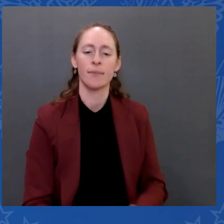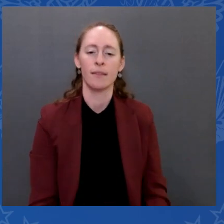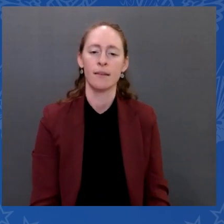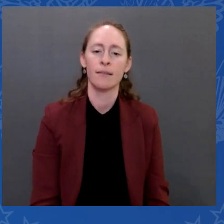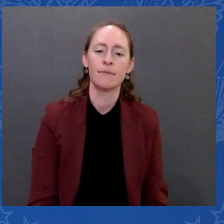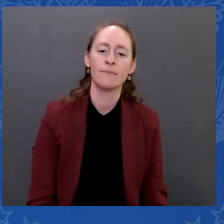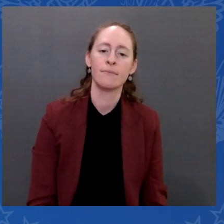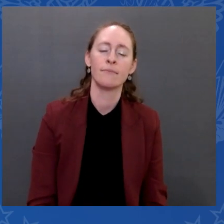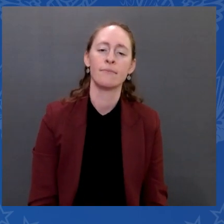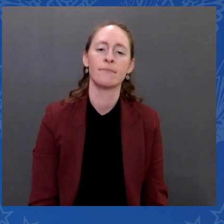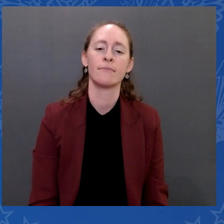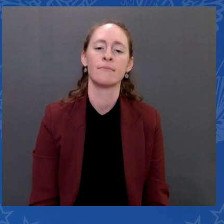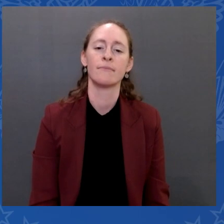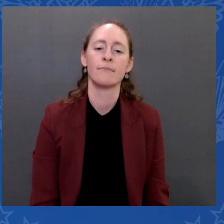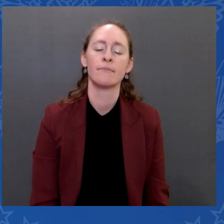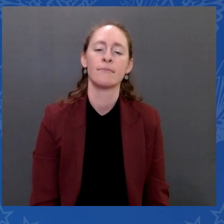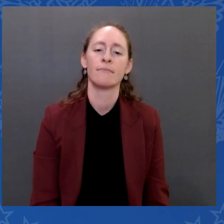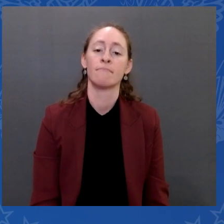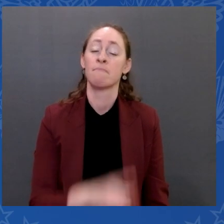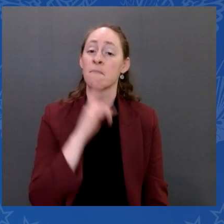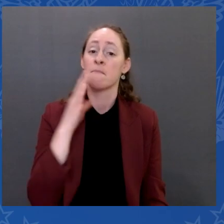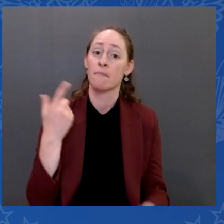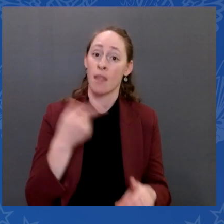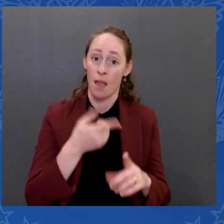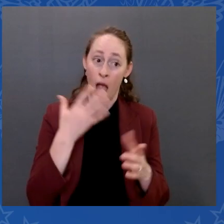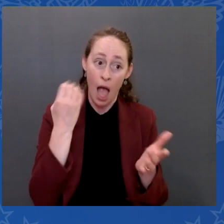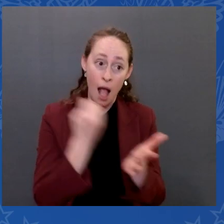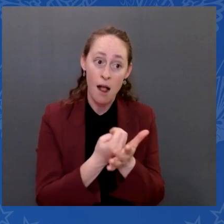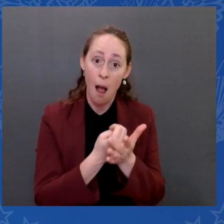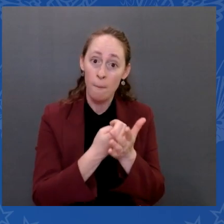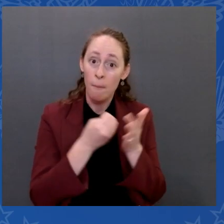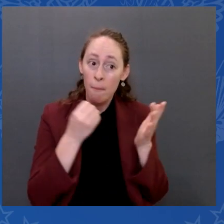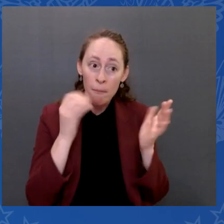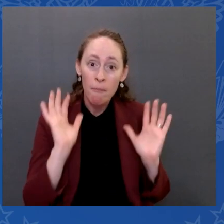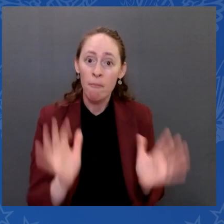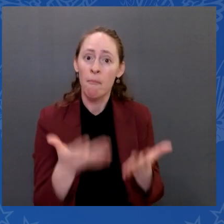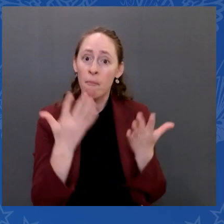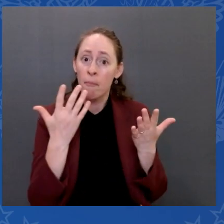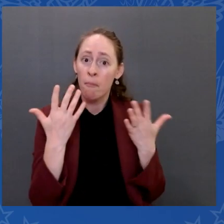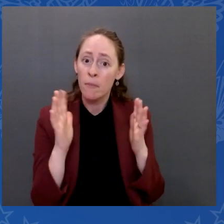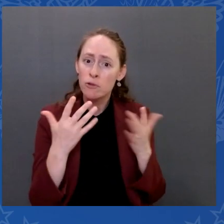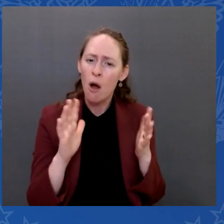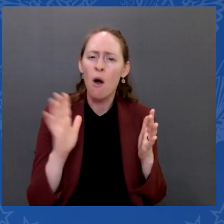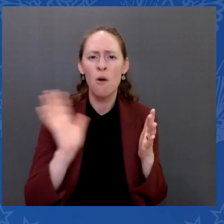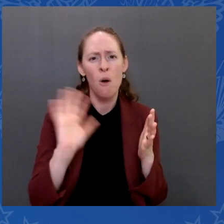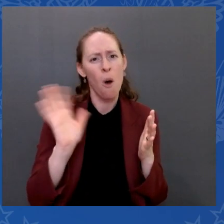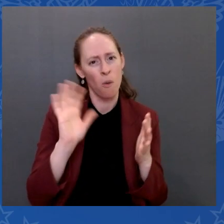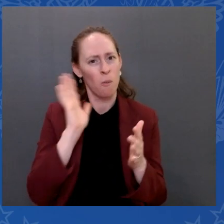that will be reflected in job creation and the growth of a strong middle class,